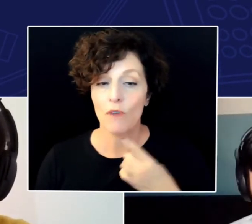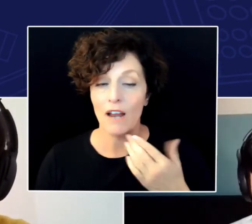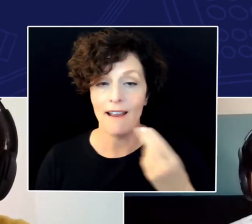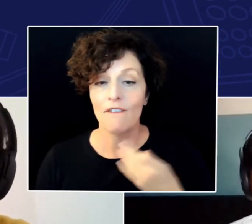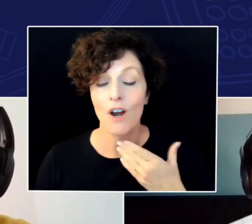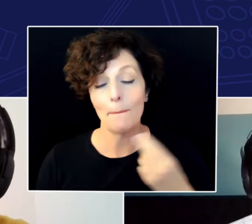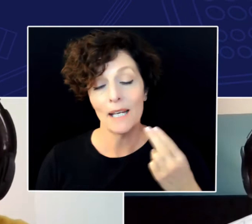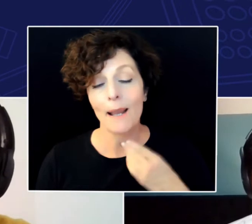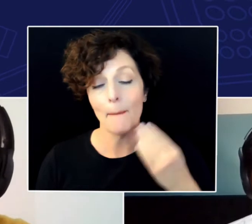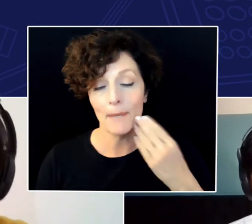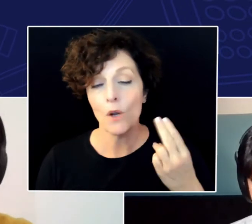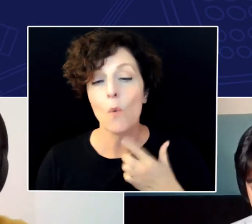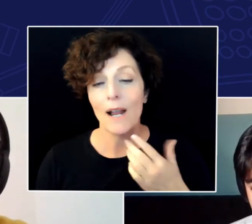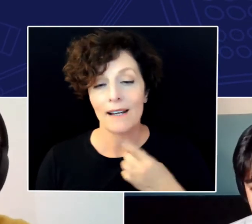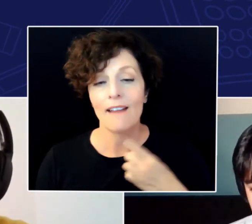it can be quite difficult.